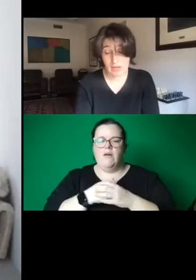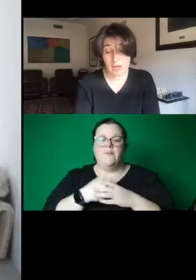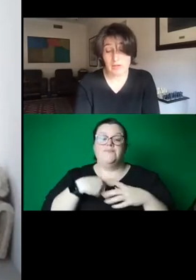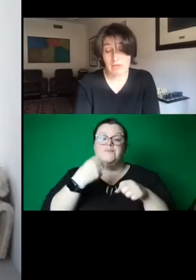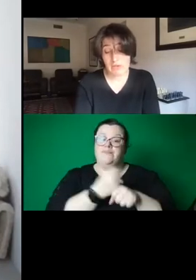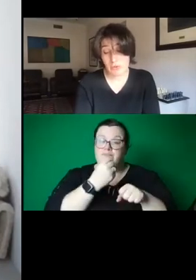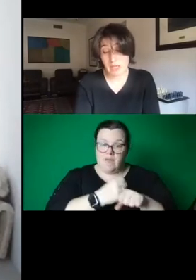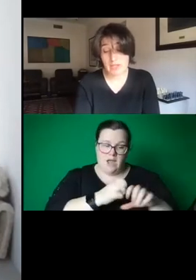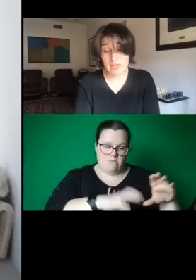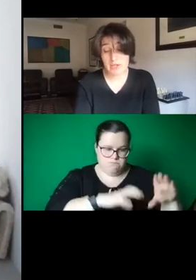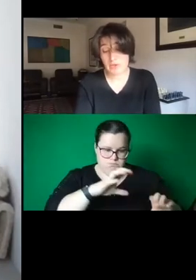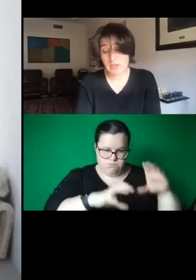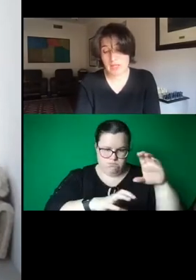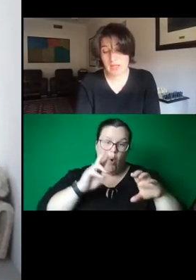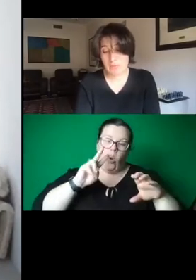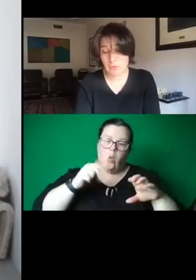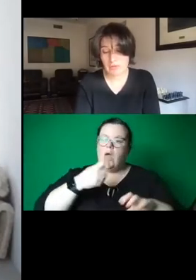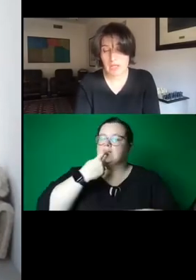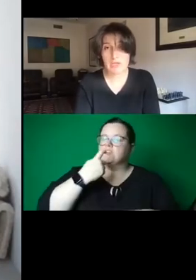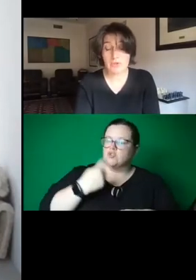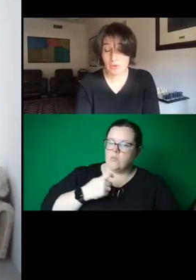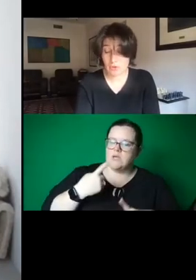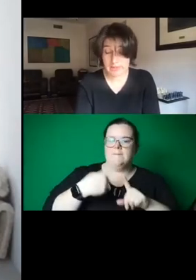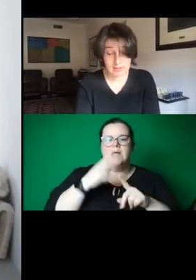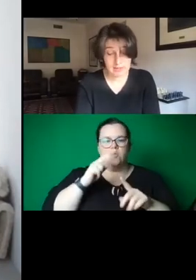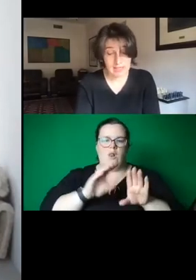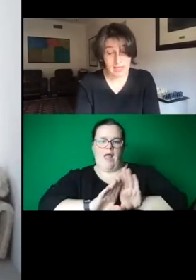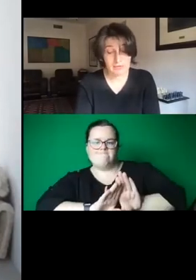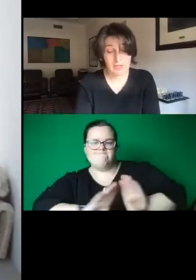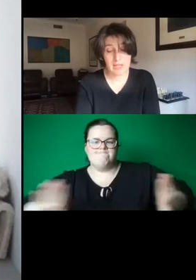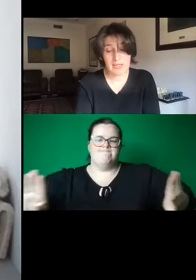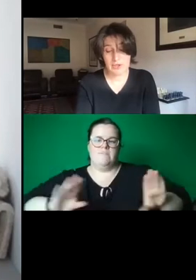relevant to my concerns of the time with the rise of autocracies and far-right leaderships